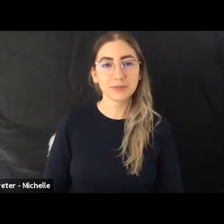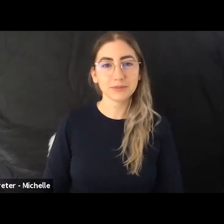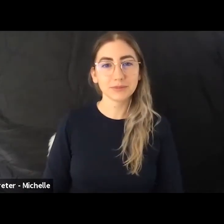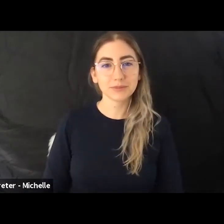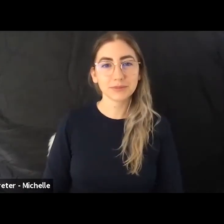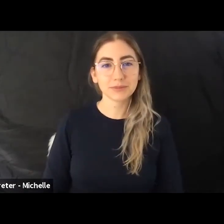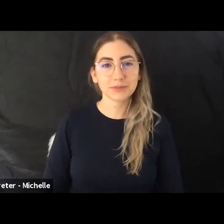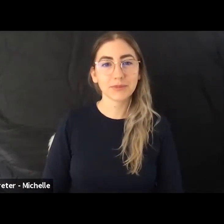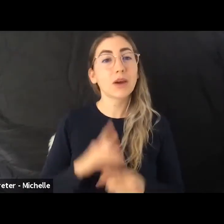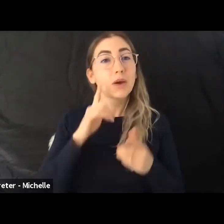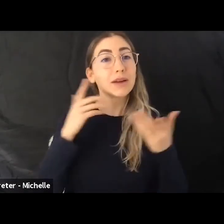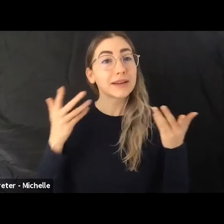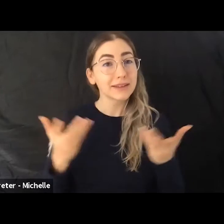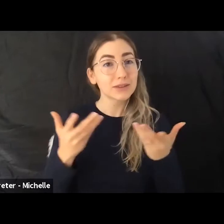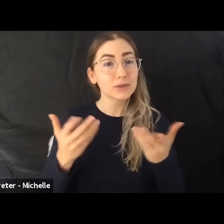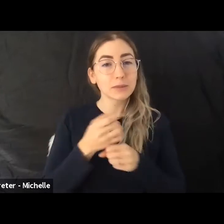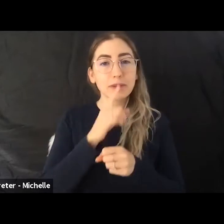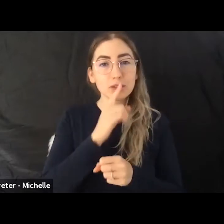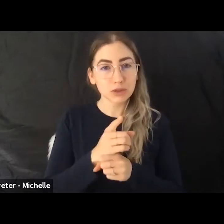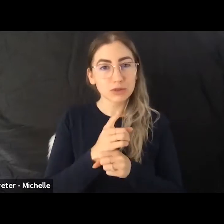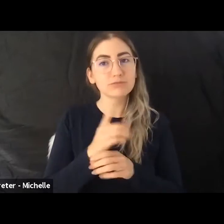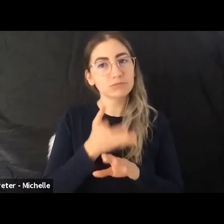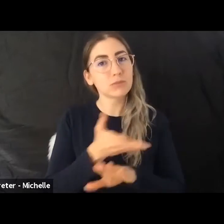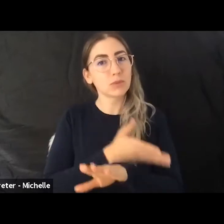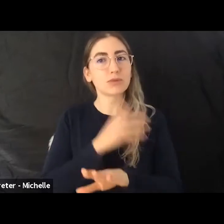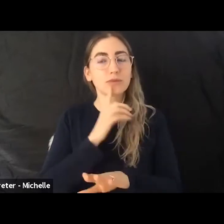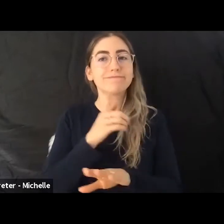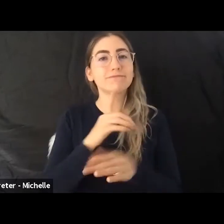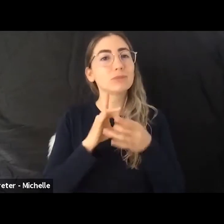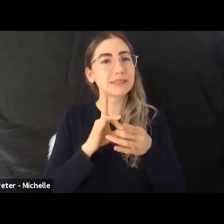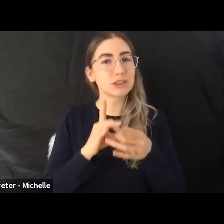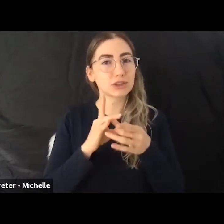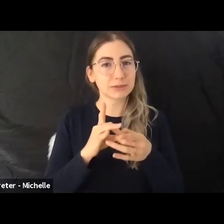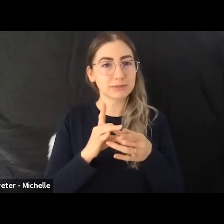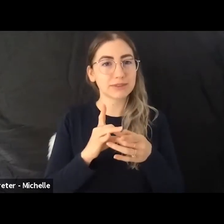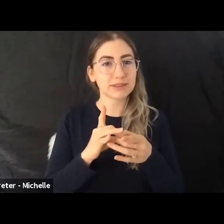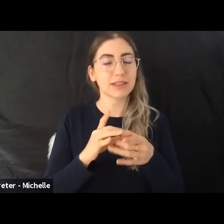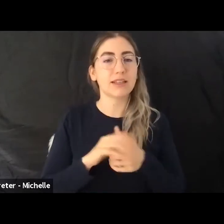COMMITMENT AND RESPONSIBILITY TO IMPROVING RELATIONSHIPS IMPROVING RELATIONSHIPS BETWEEN NATIONS AND TO IMPROVE OUR BETWEEN NATIONS AND TO IMPROVE OUR OWN OWN UNDERSTANDING OF THE LOCAL INDIGENOUS PEOPLES AND THEIR CULTURES.